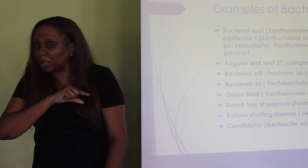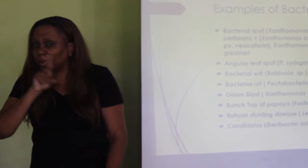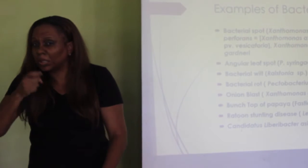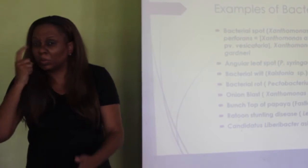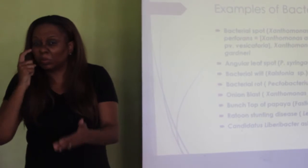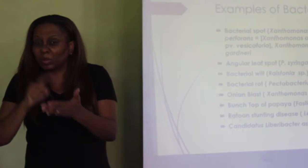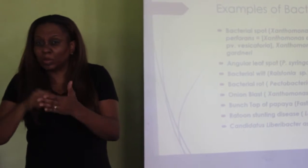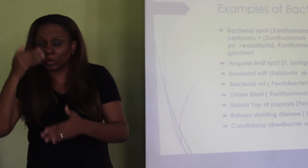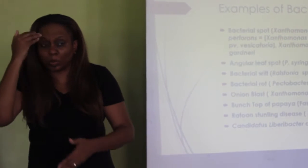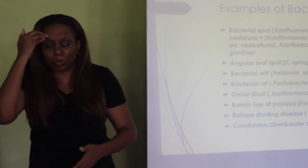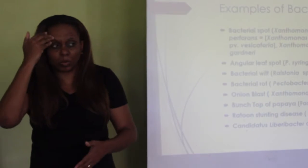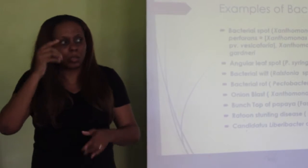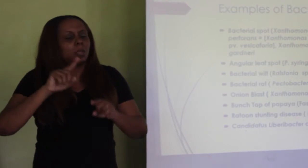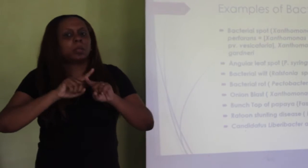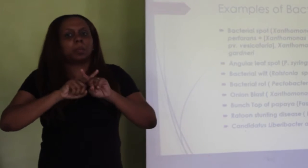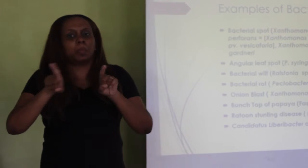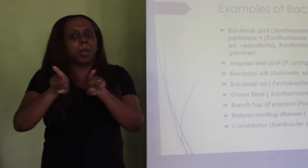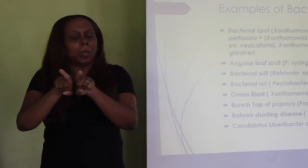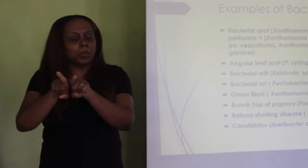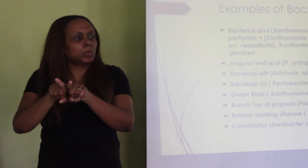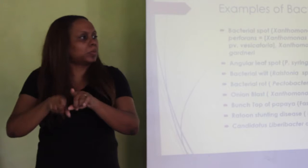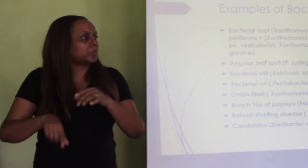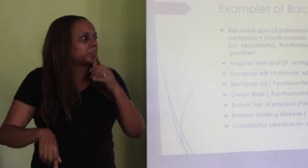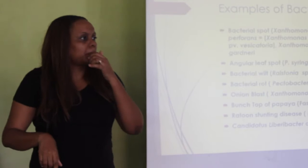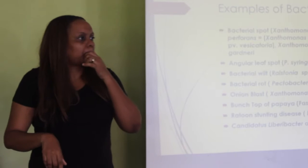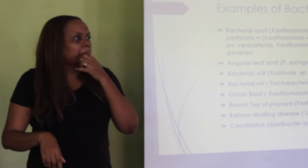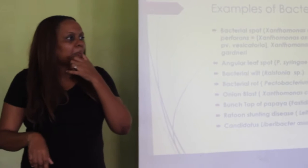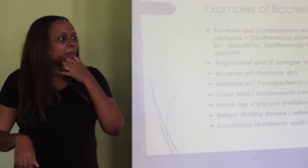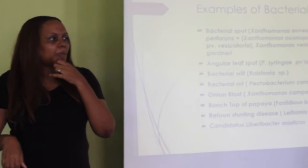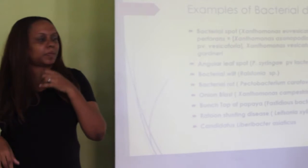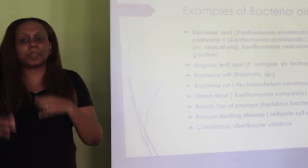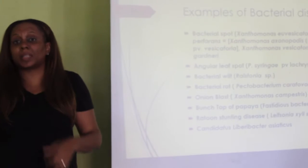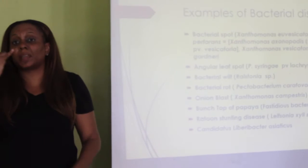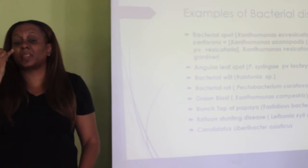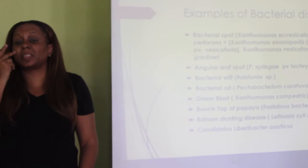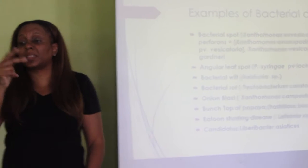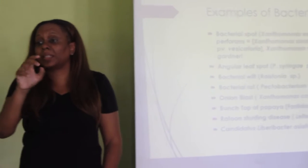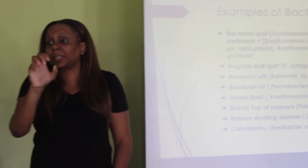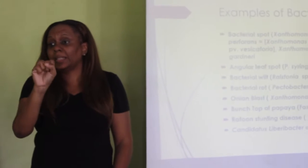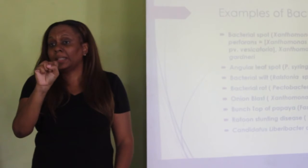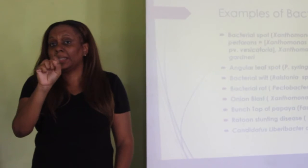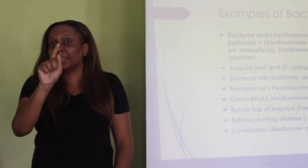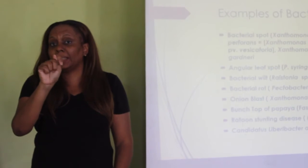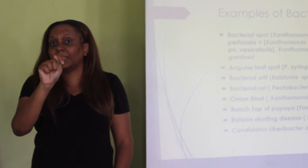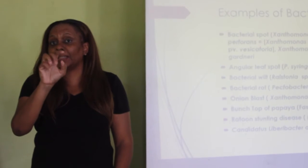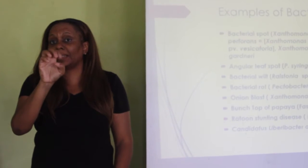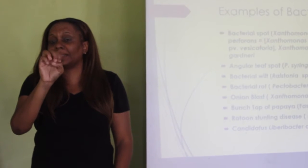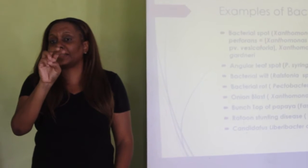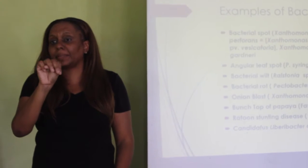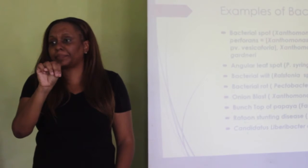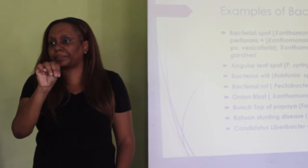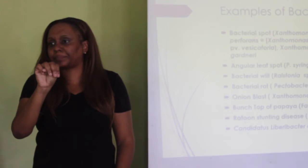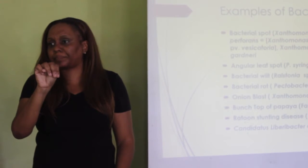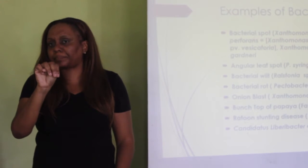your vegeta on your purple tree is if you look at the stem of the paprika it has something like